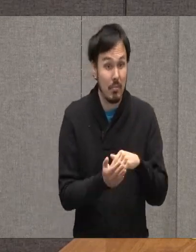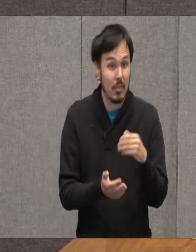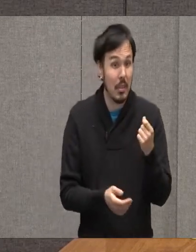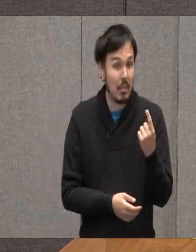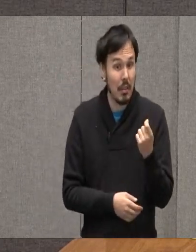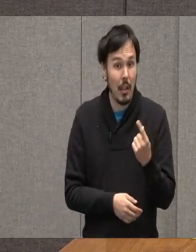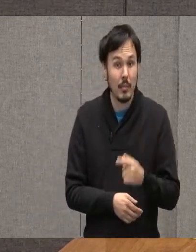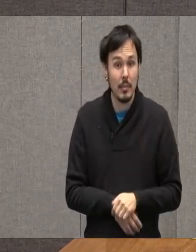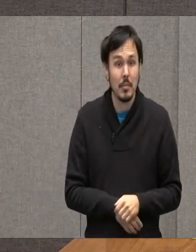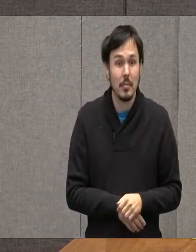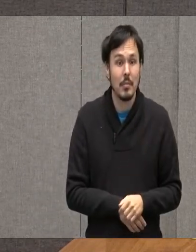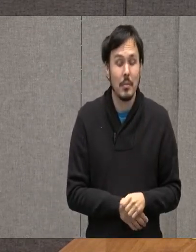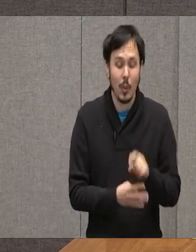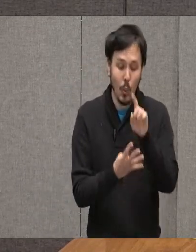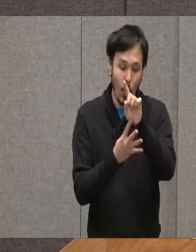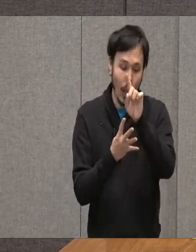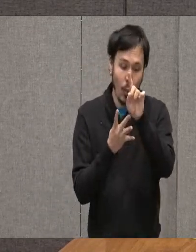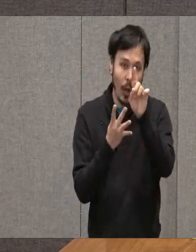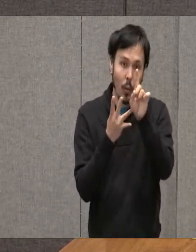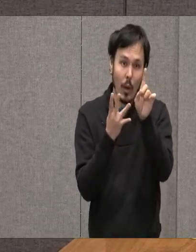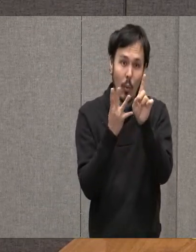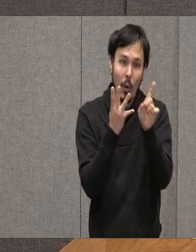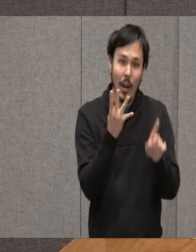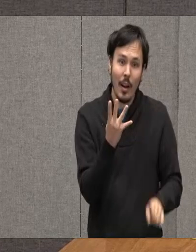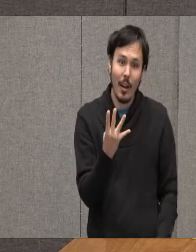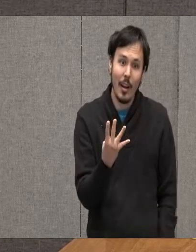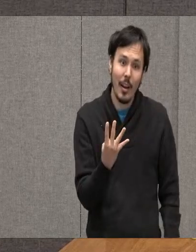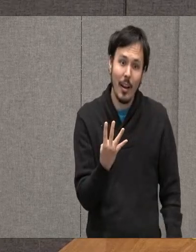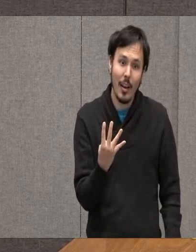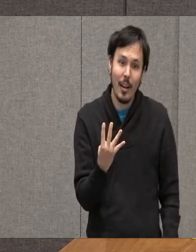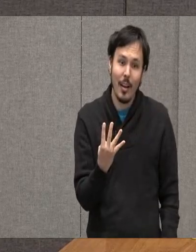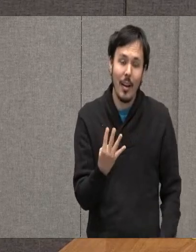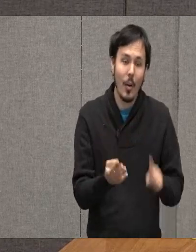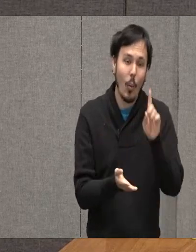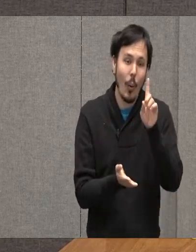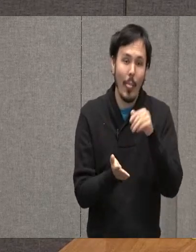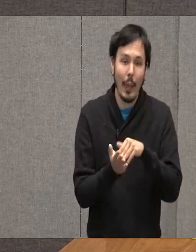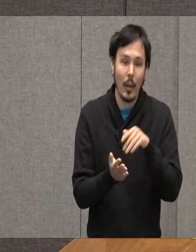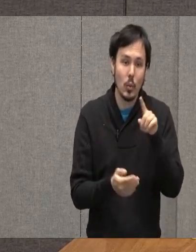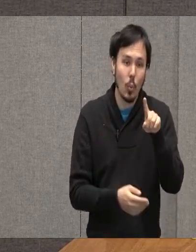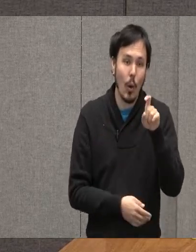1111 that is a palindrome, right. It'll we read the same way either way,